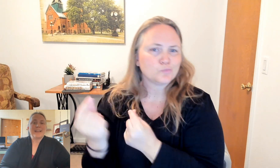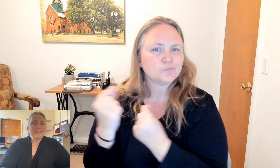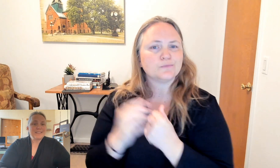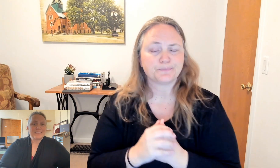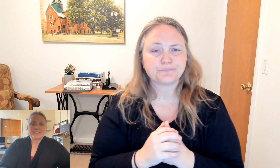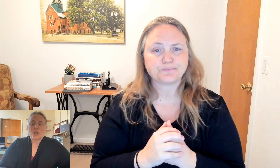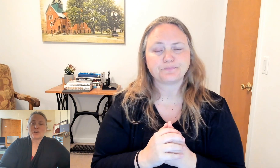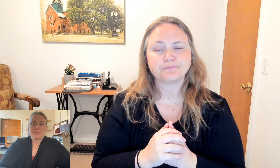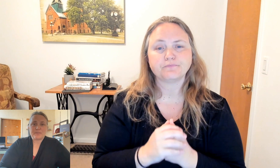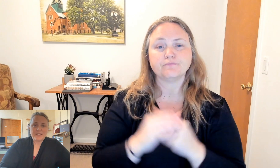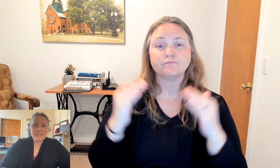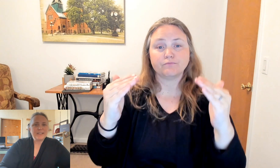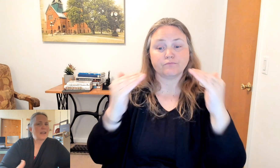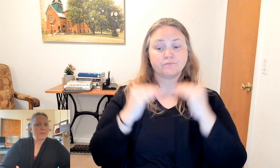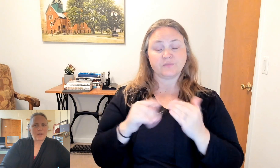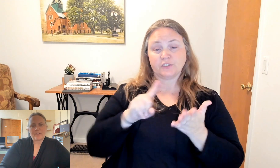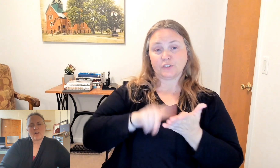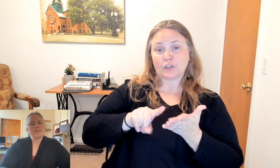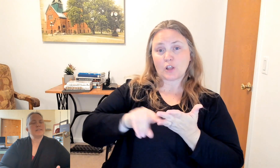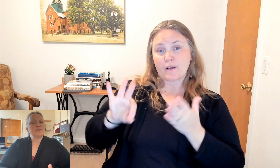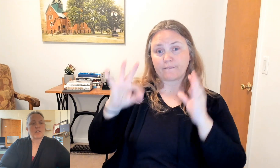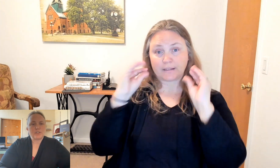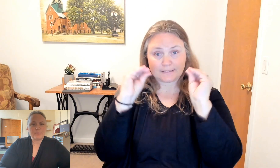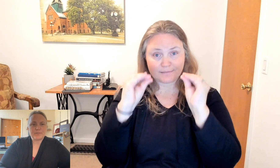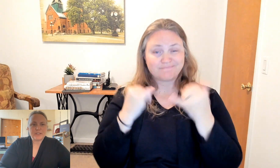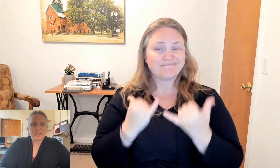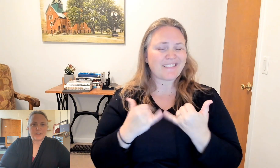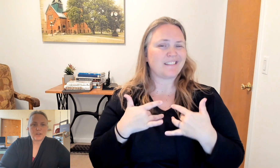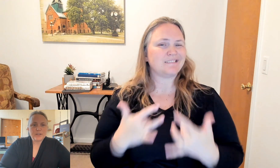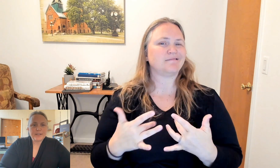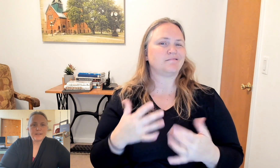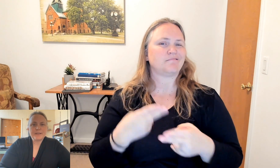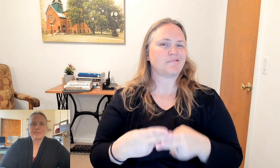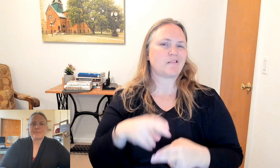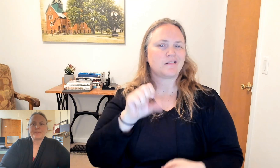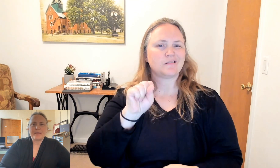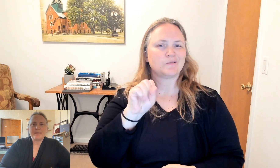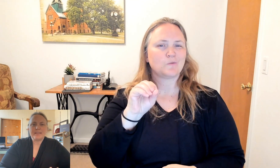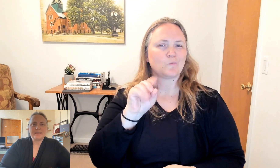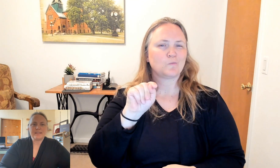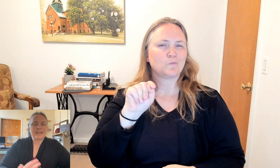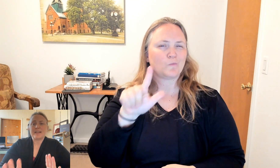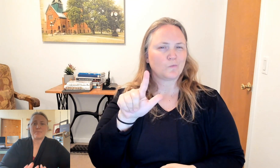Next is the Scholarship of Teaching. Now we often call this the Scholarship of Teaching and Learning and this has gained